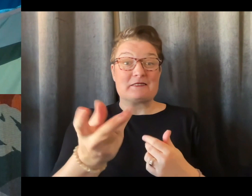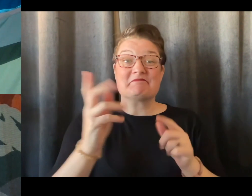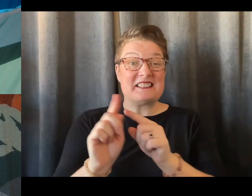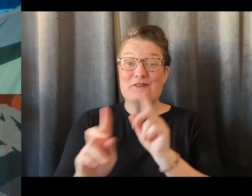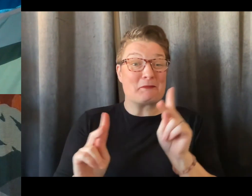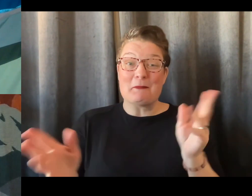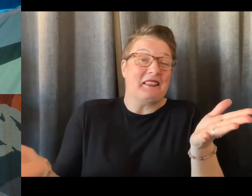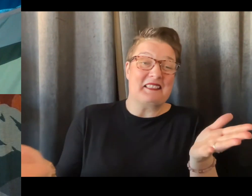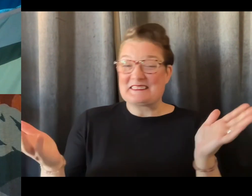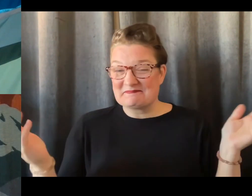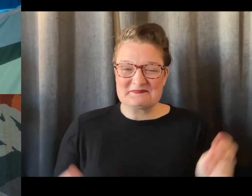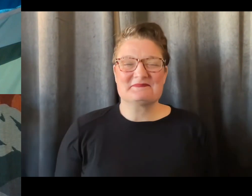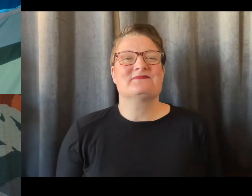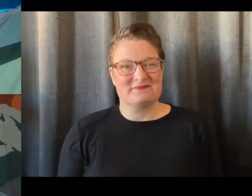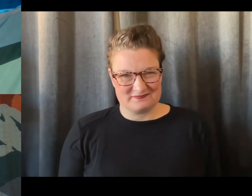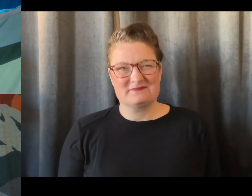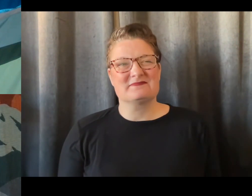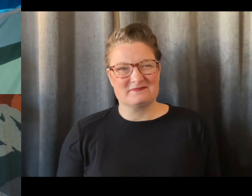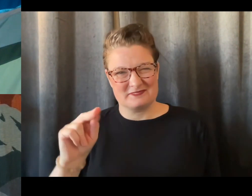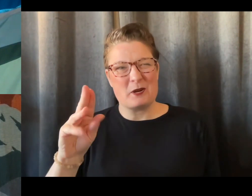Nomy: And I know in Israel, it's celebrated kind of like Valentine's day,